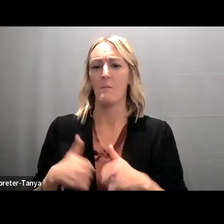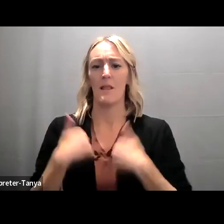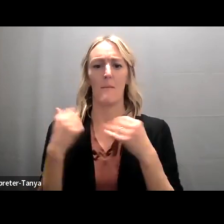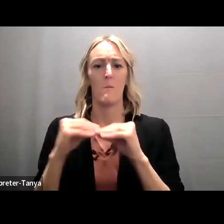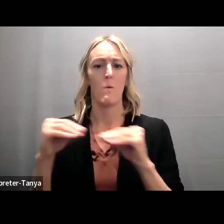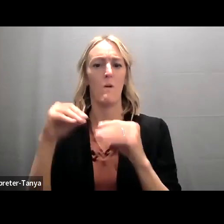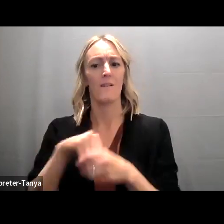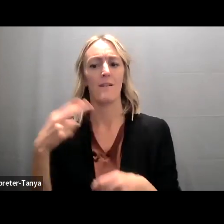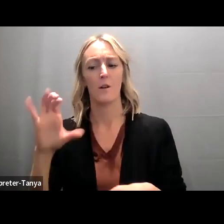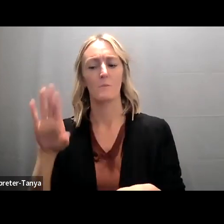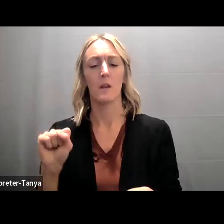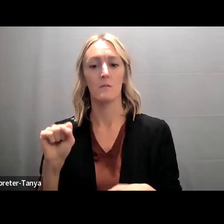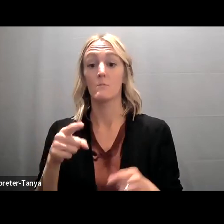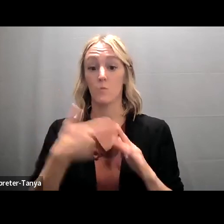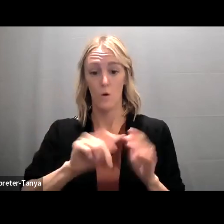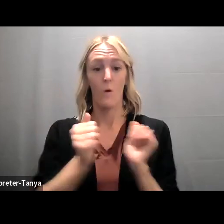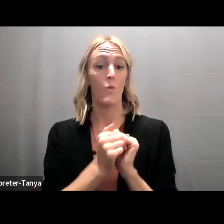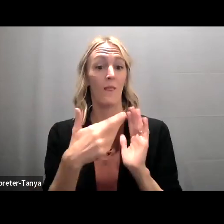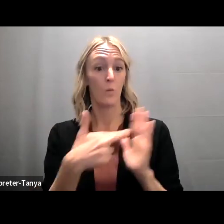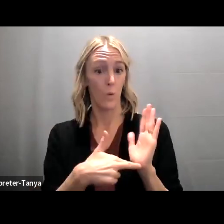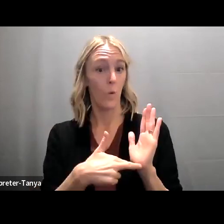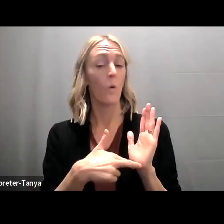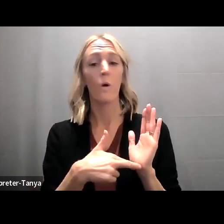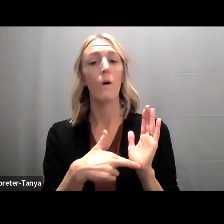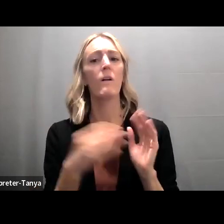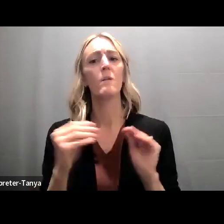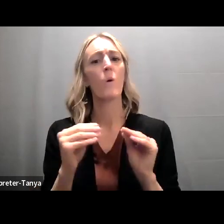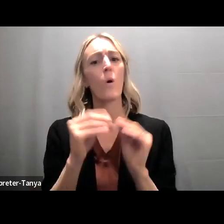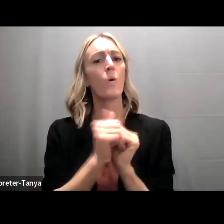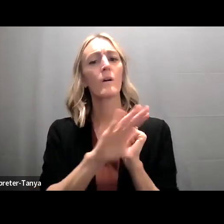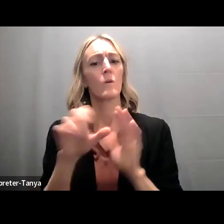Starting HCBS settings rule and even beyond with your statings transition plans are there